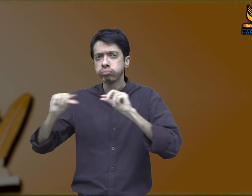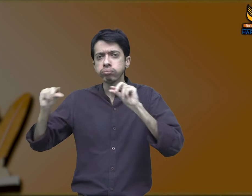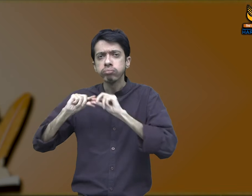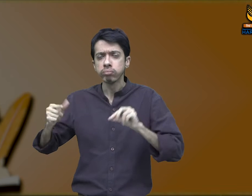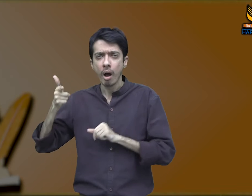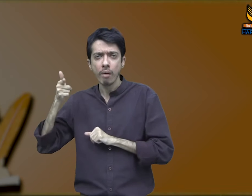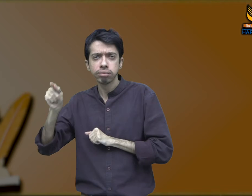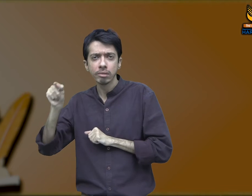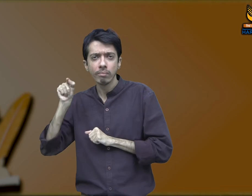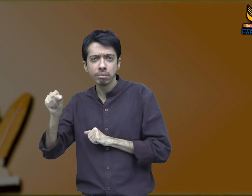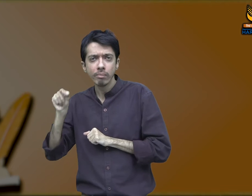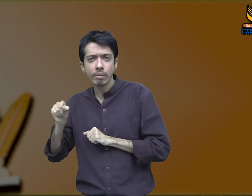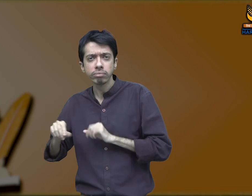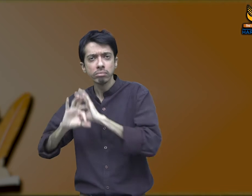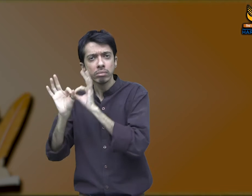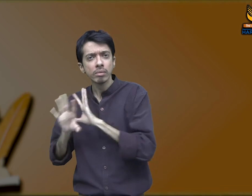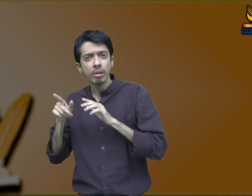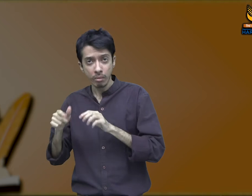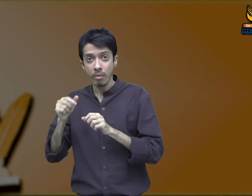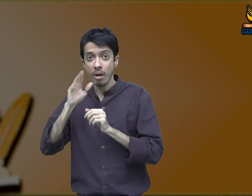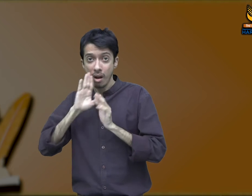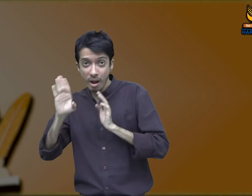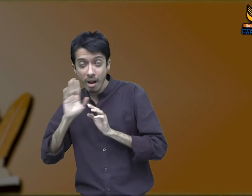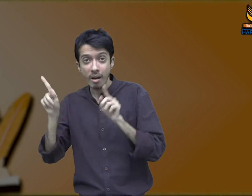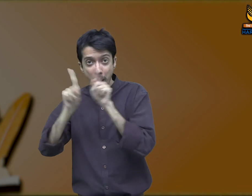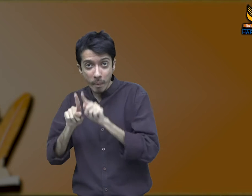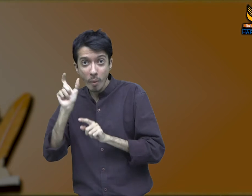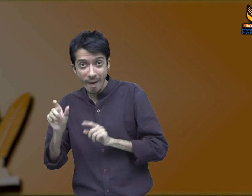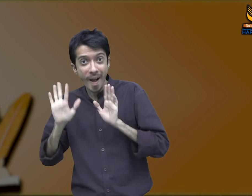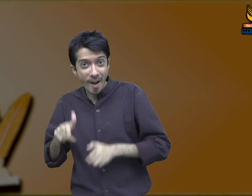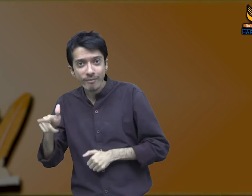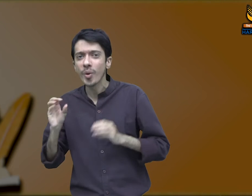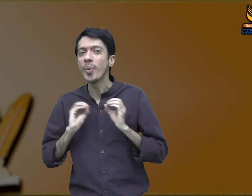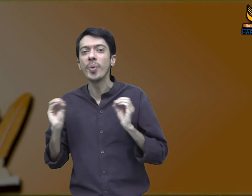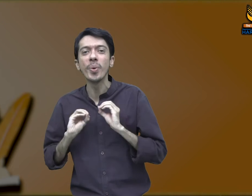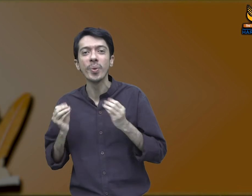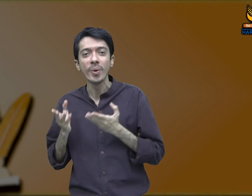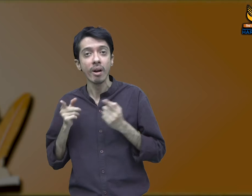that usually exhibits a natural flow of speech and grammatical structure. It does not have words like poetry.